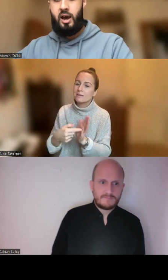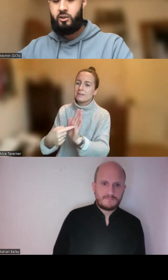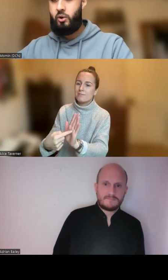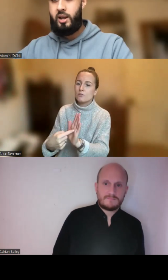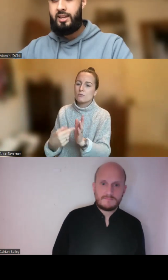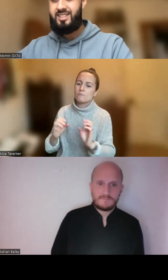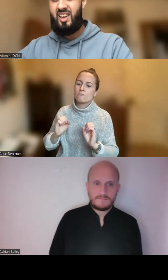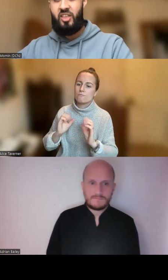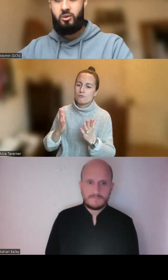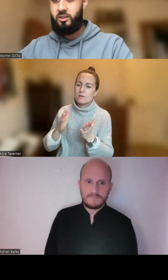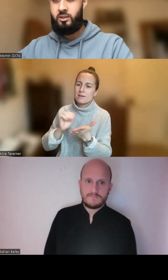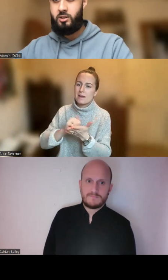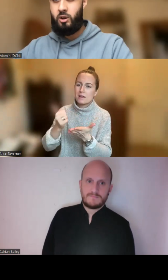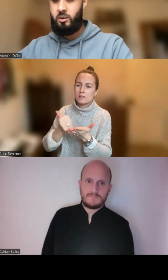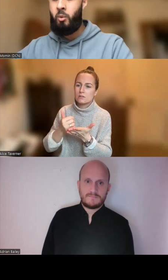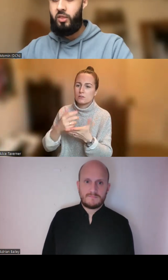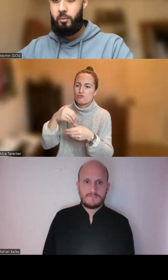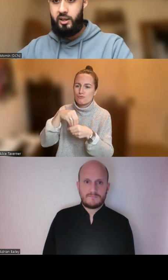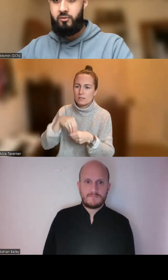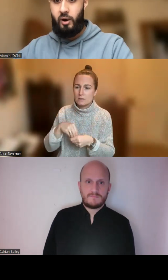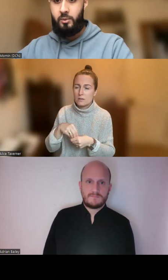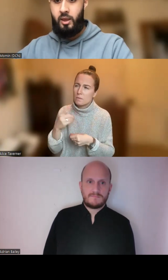The ad credit is $10,000 a month, I believe.